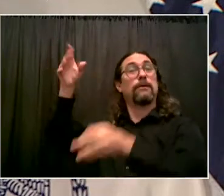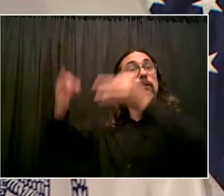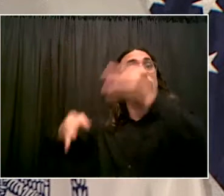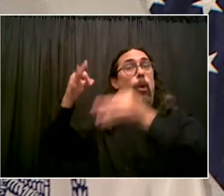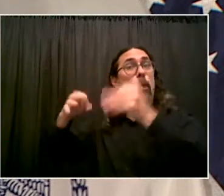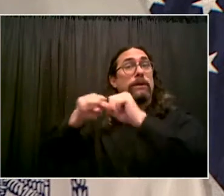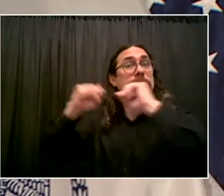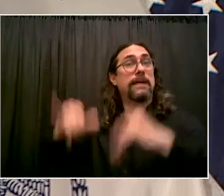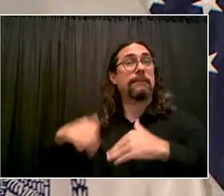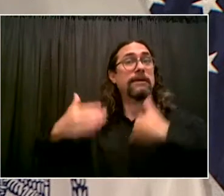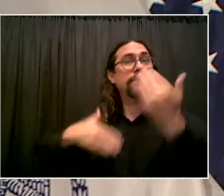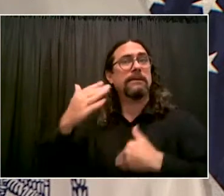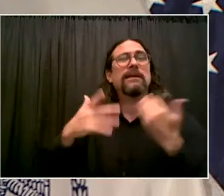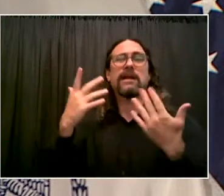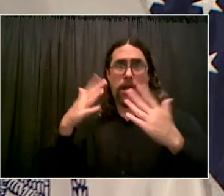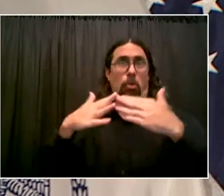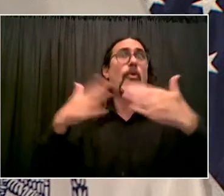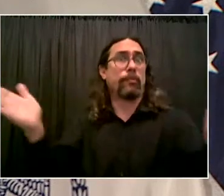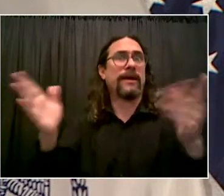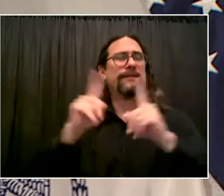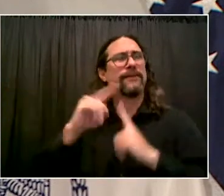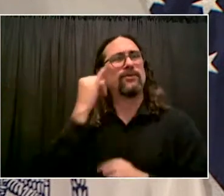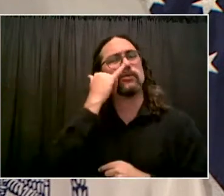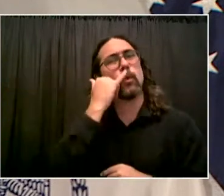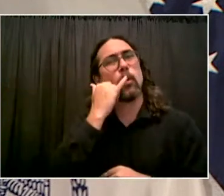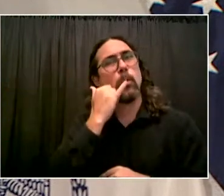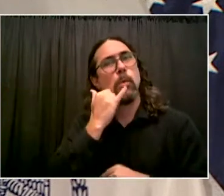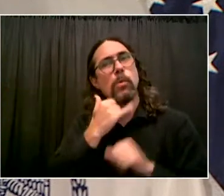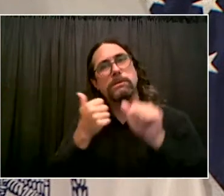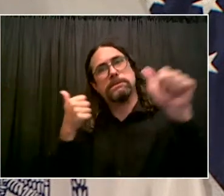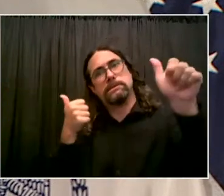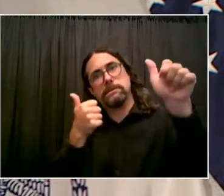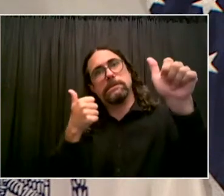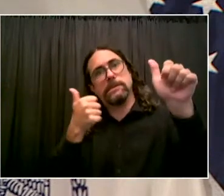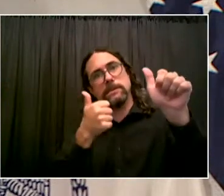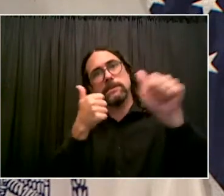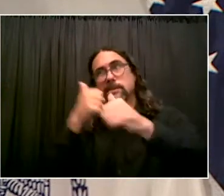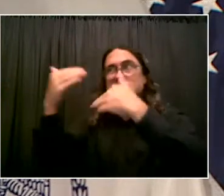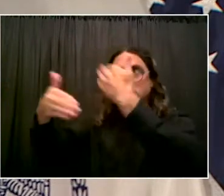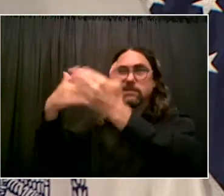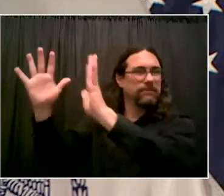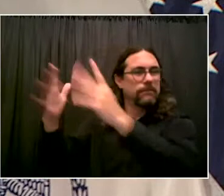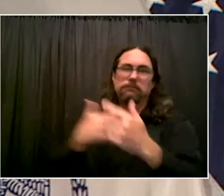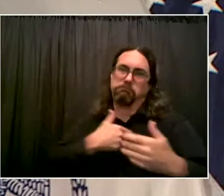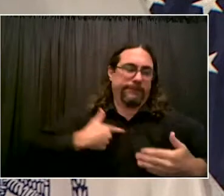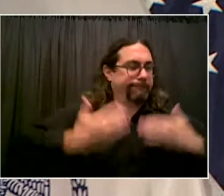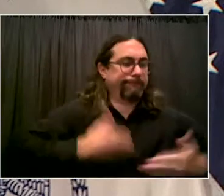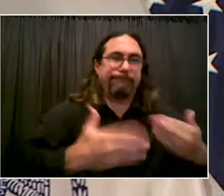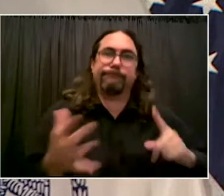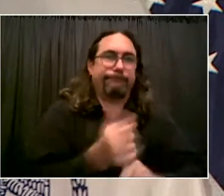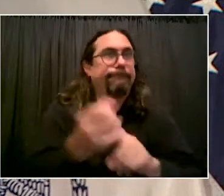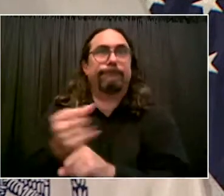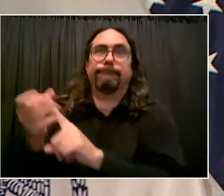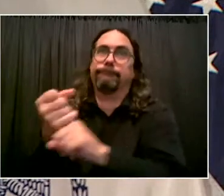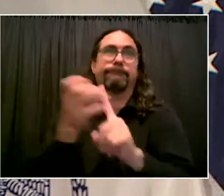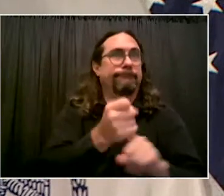ISST ILL NOT WHERE IT NEEDS TO BE BUT AT LEAST IT IS COMING BACK. WE ARE SEEING TH ATMAE KAN IMPACT. HIGHEST GUN